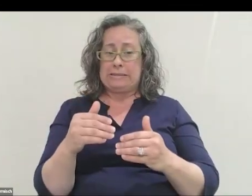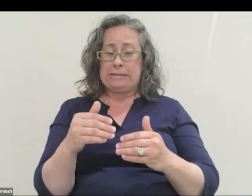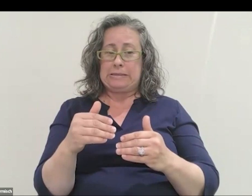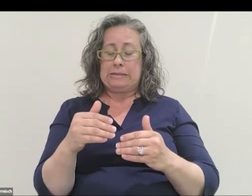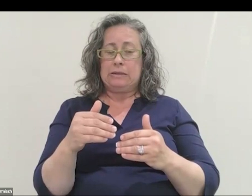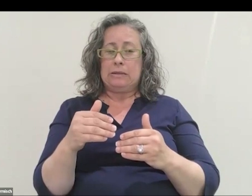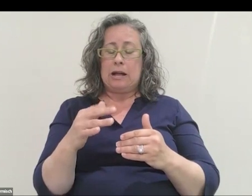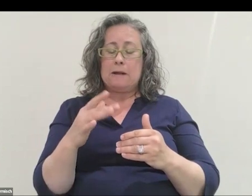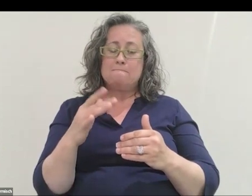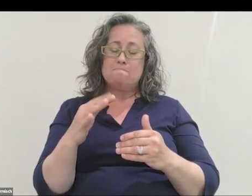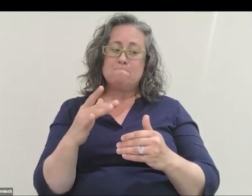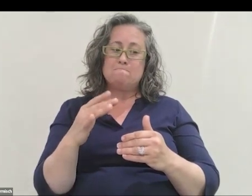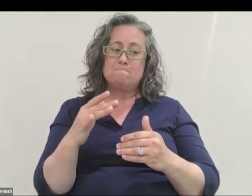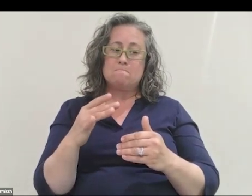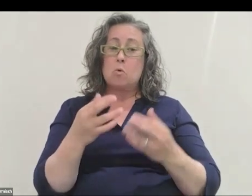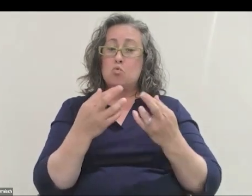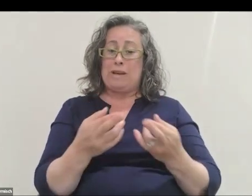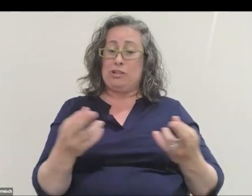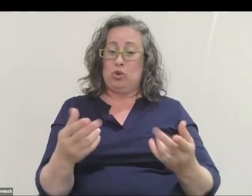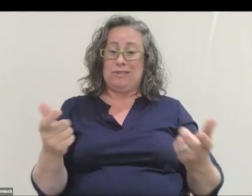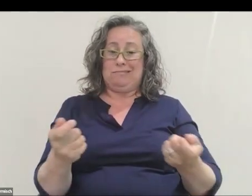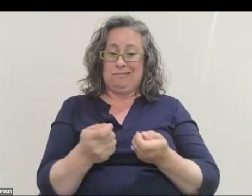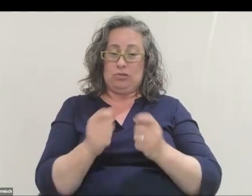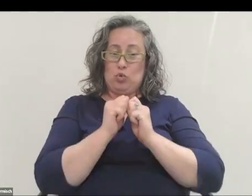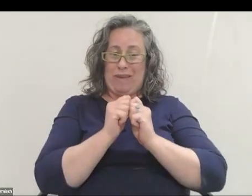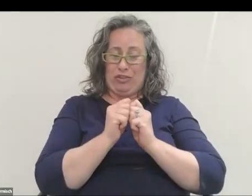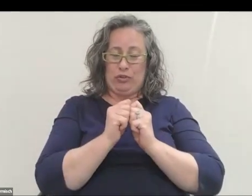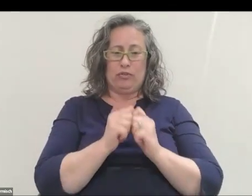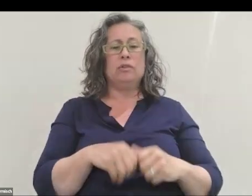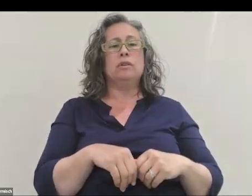of bringing the resources together.